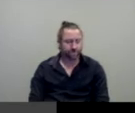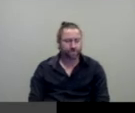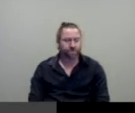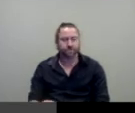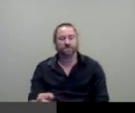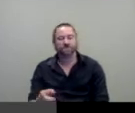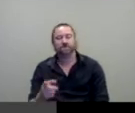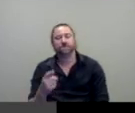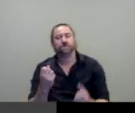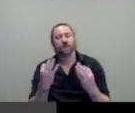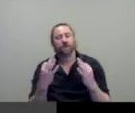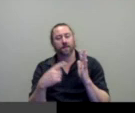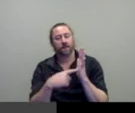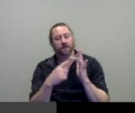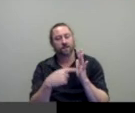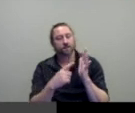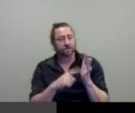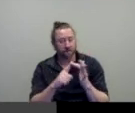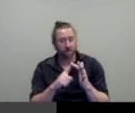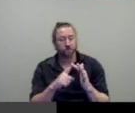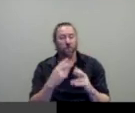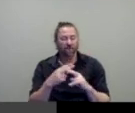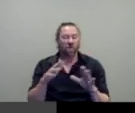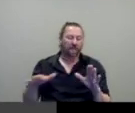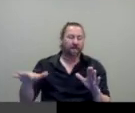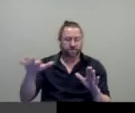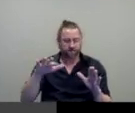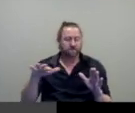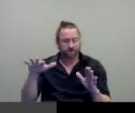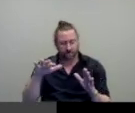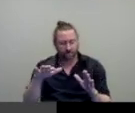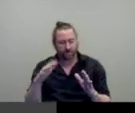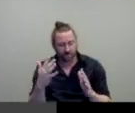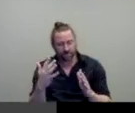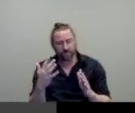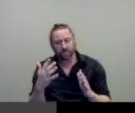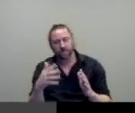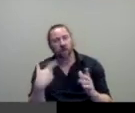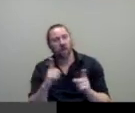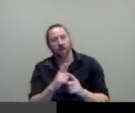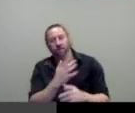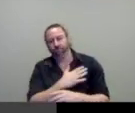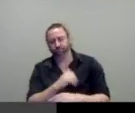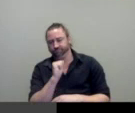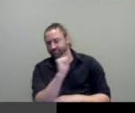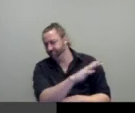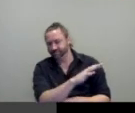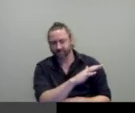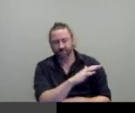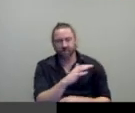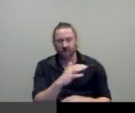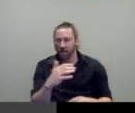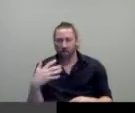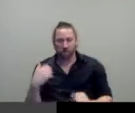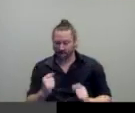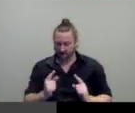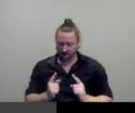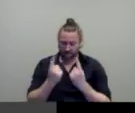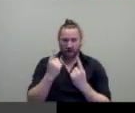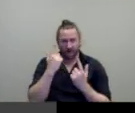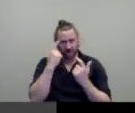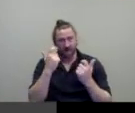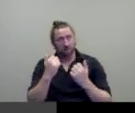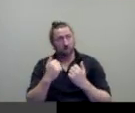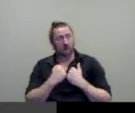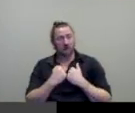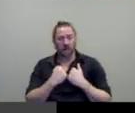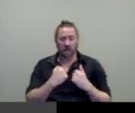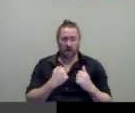so untitled artworks by this generation repeat their disavowal of originality and authorship said